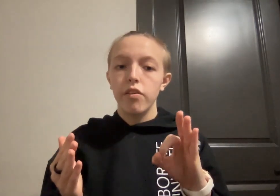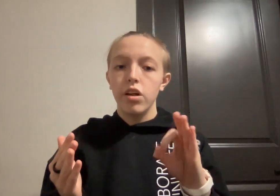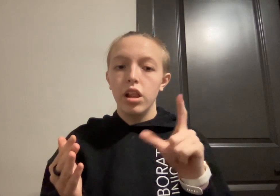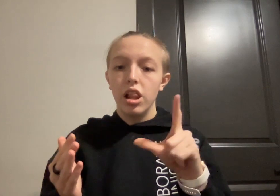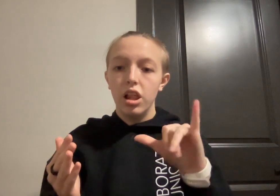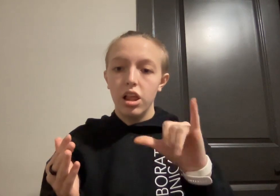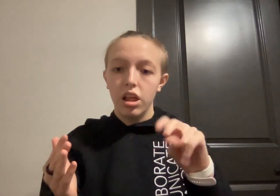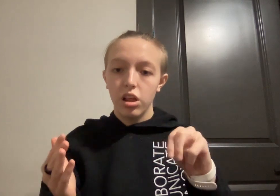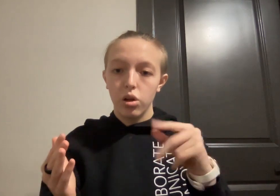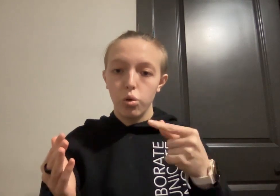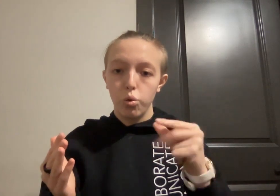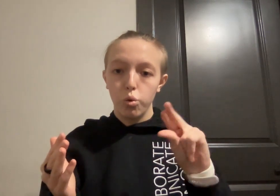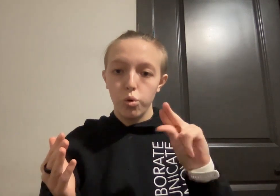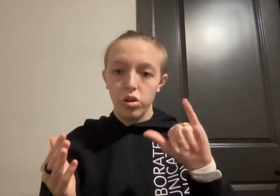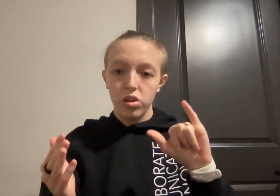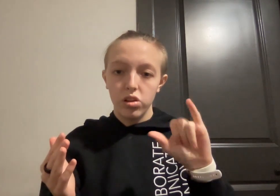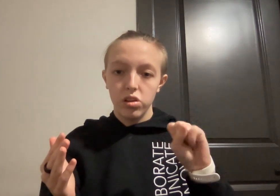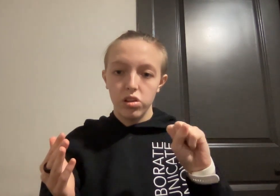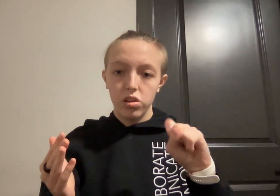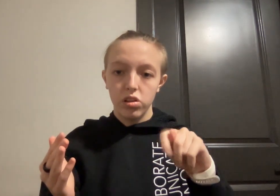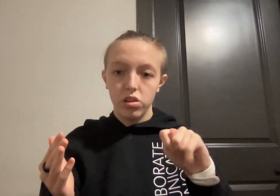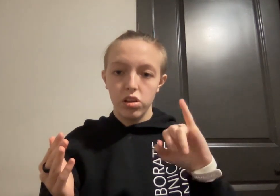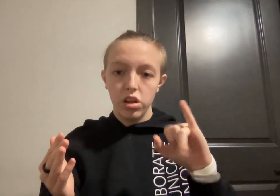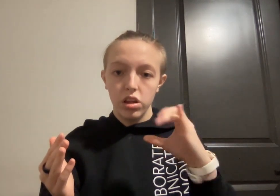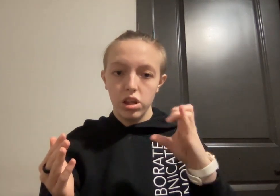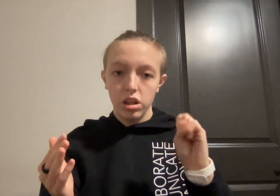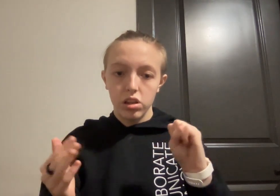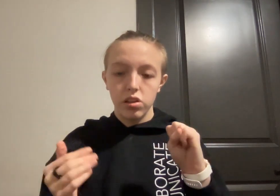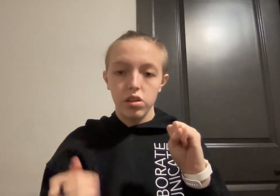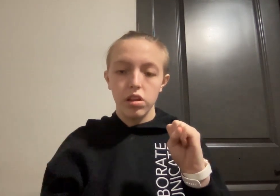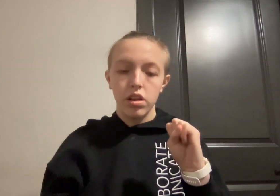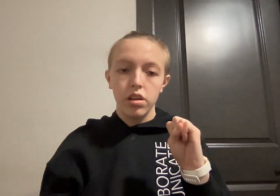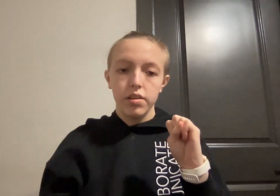linguistics